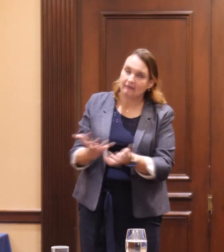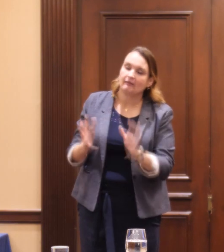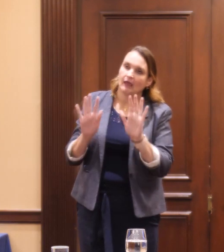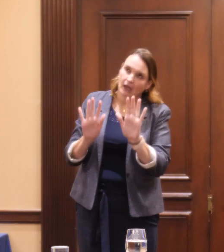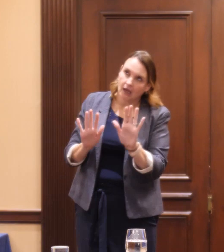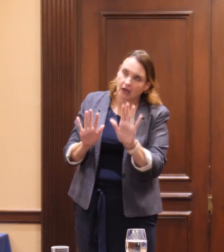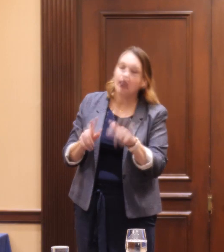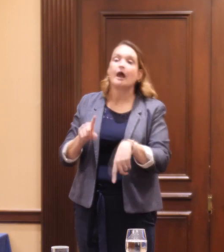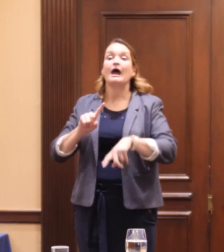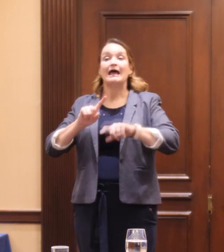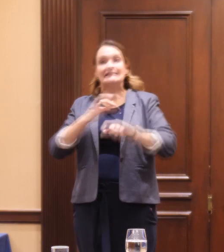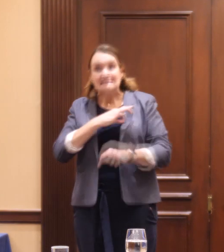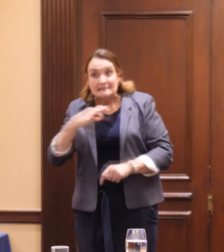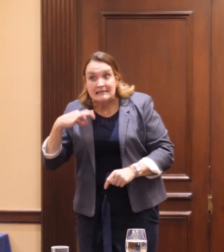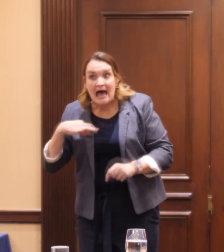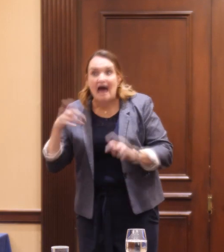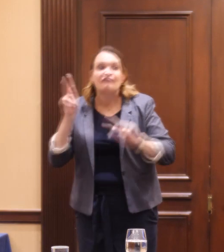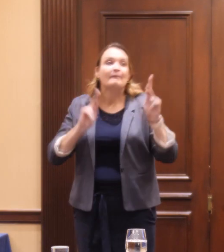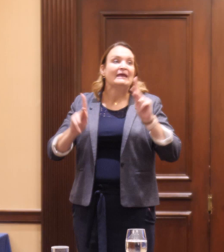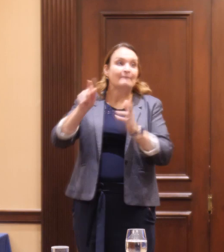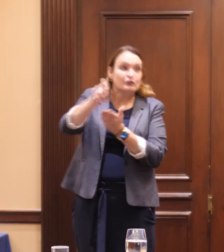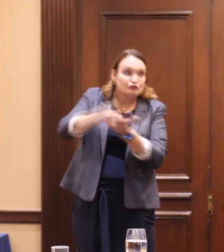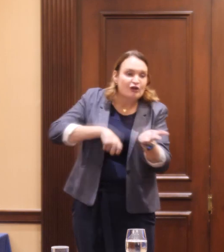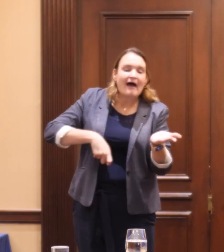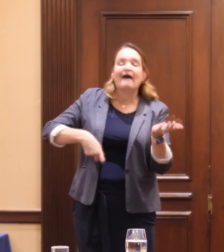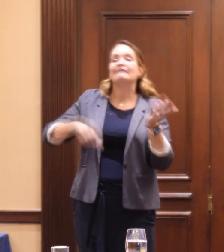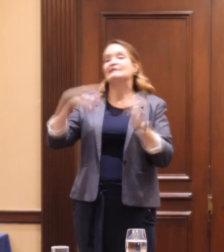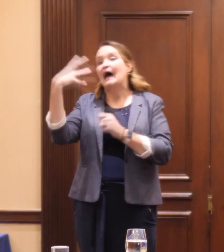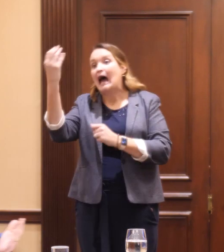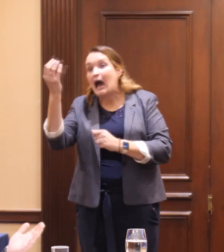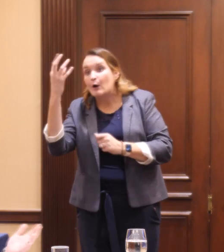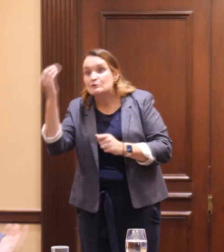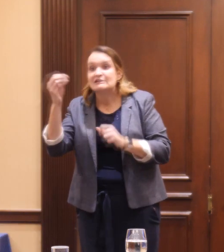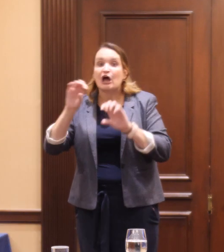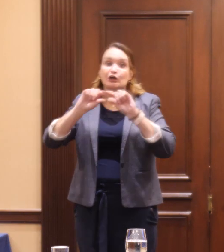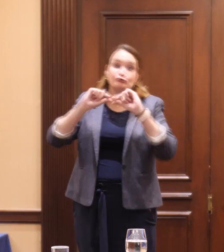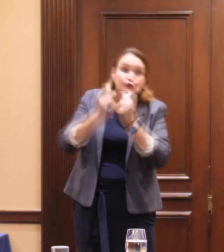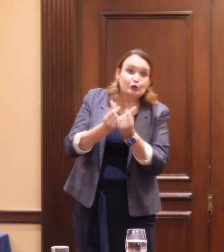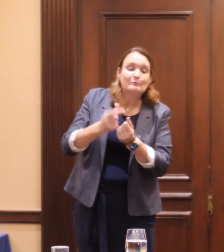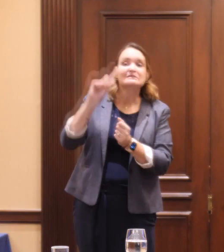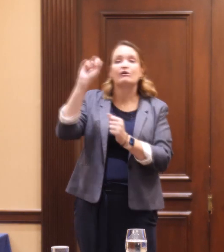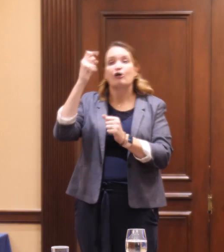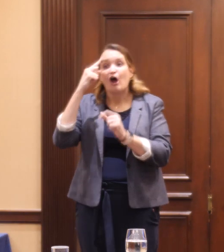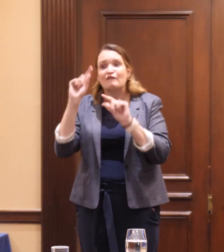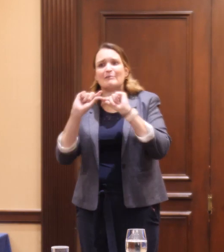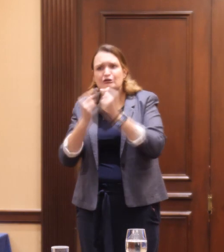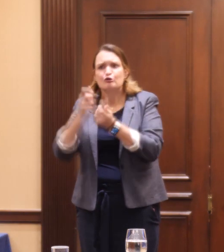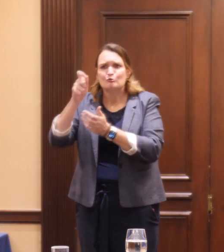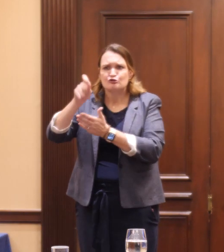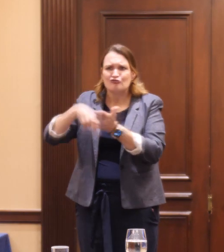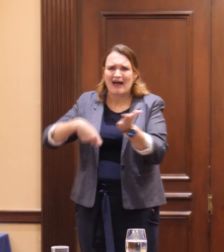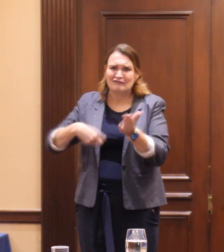It's staff people, it's it's outside groups, it's government groups, they do a lot of the